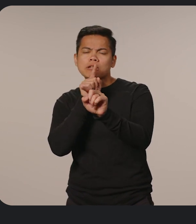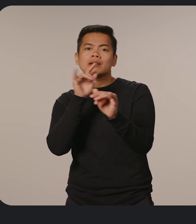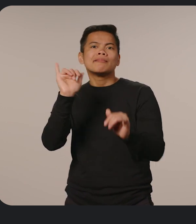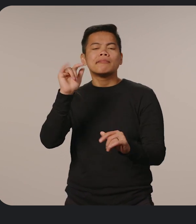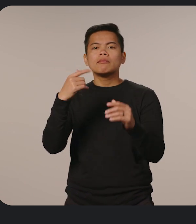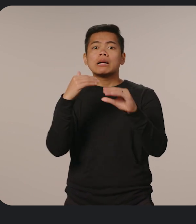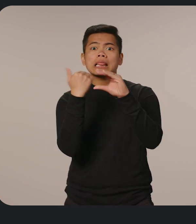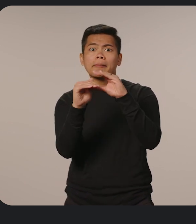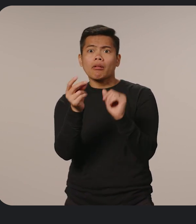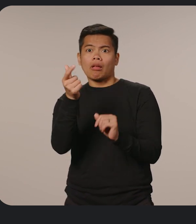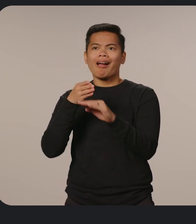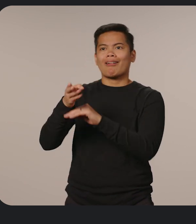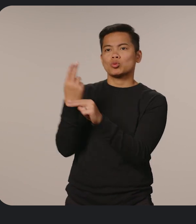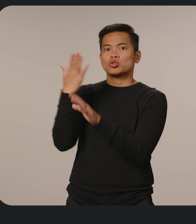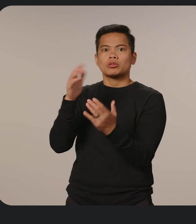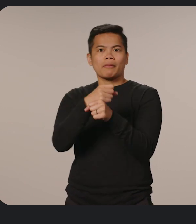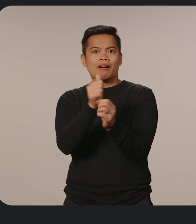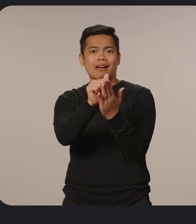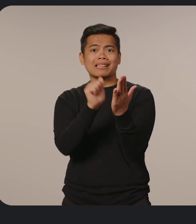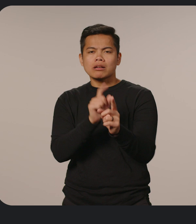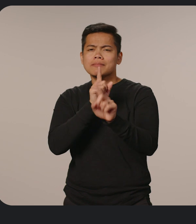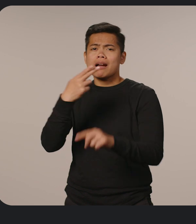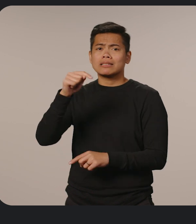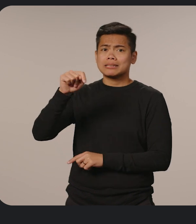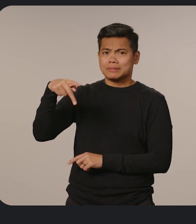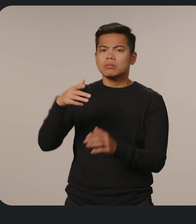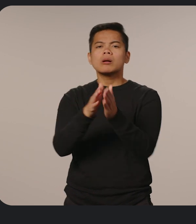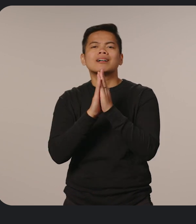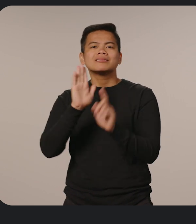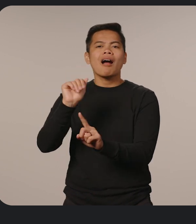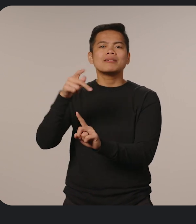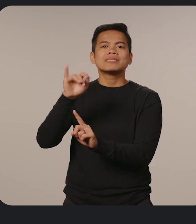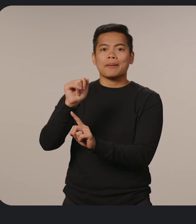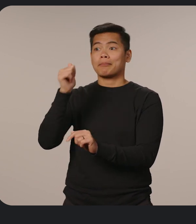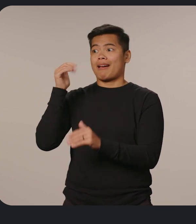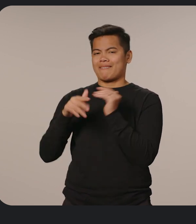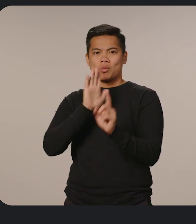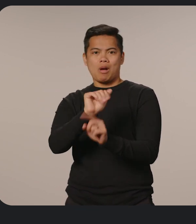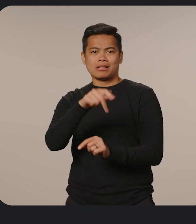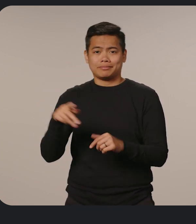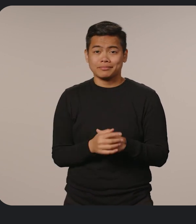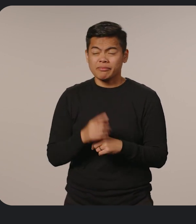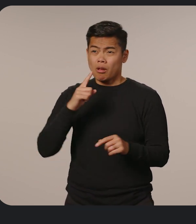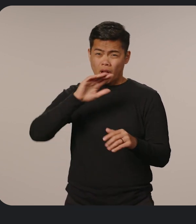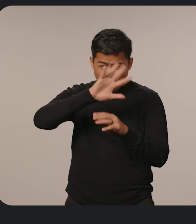creates an account or responding to an HTTP request to provide an API backend for your app